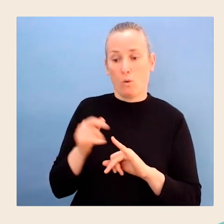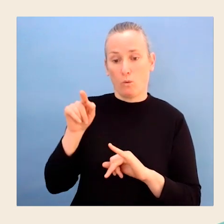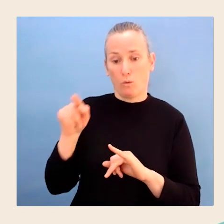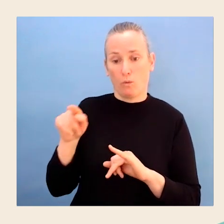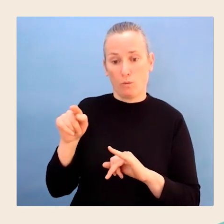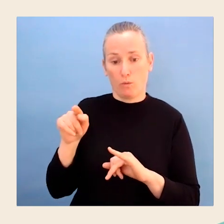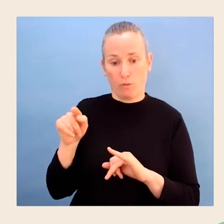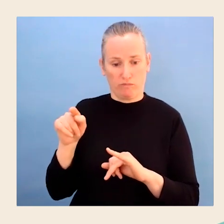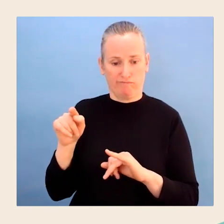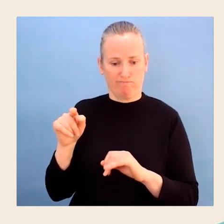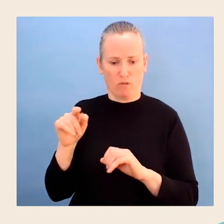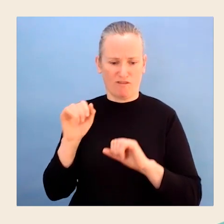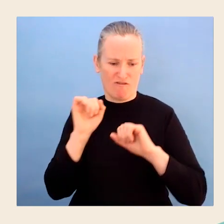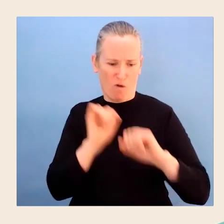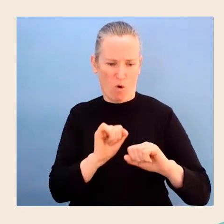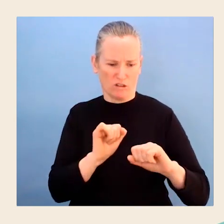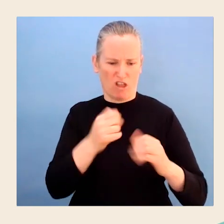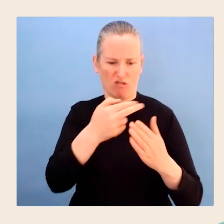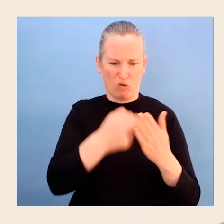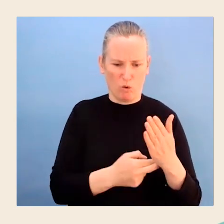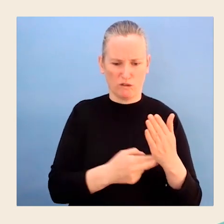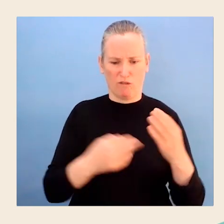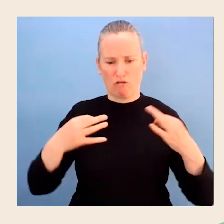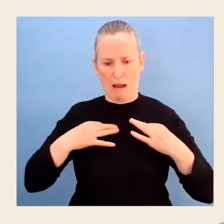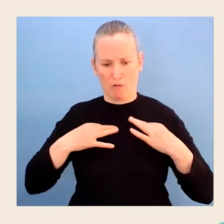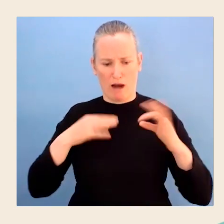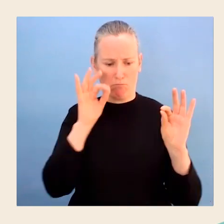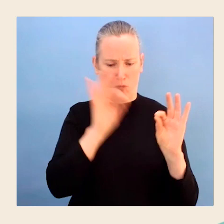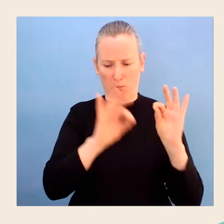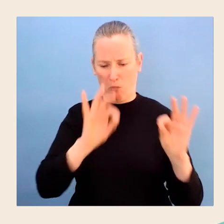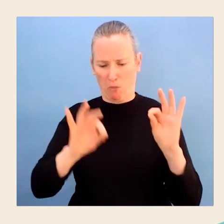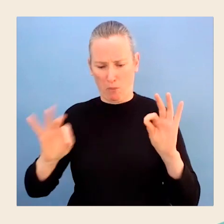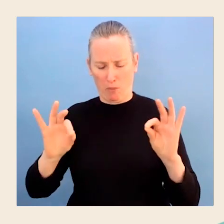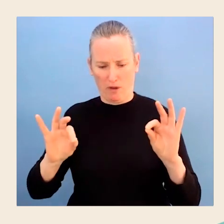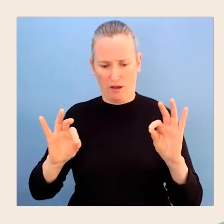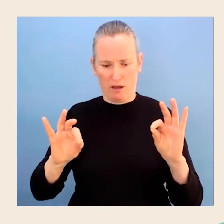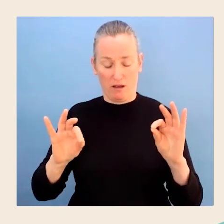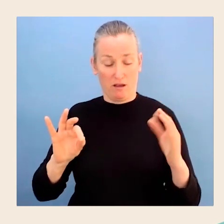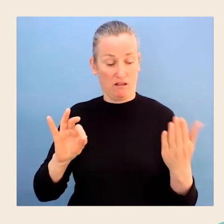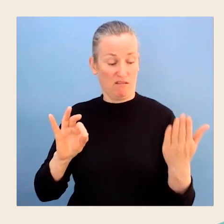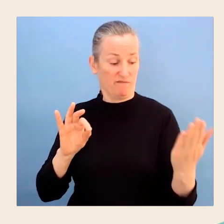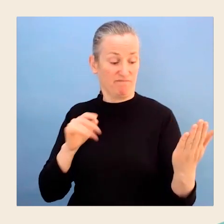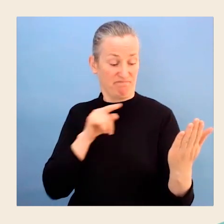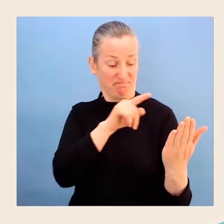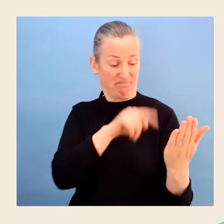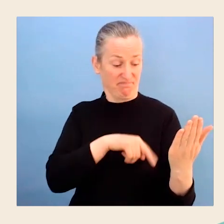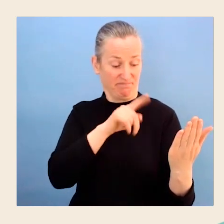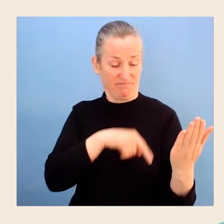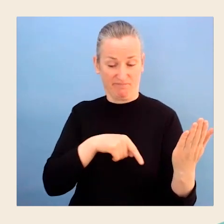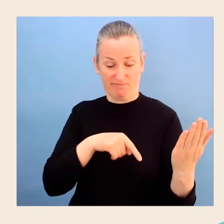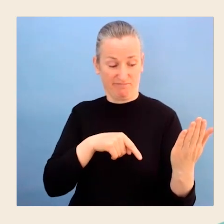that might well have me be reflected on as being not capable of writing